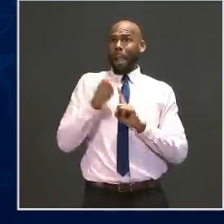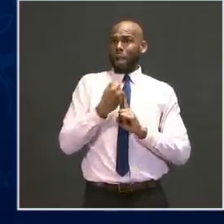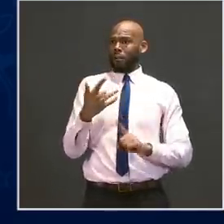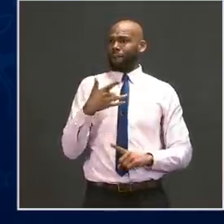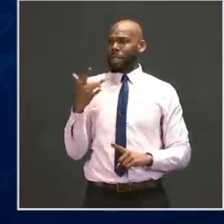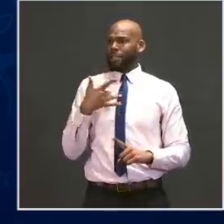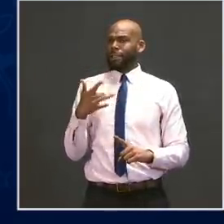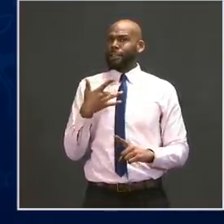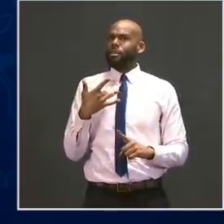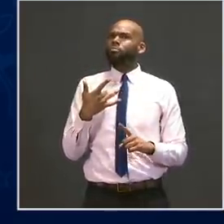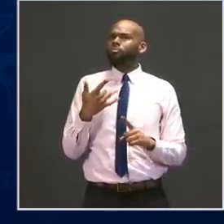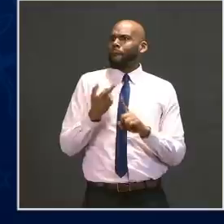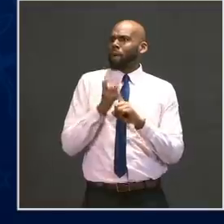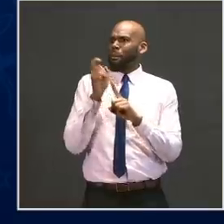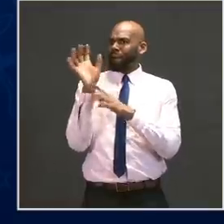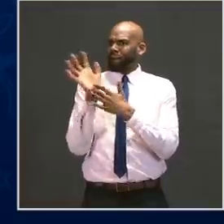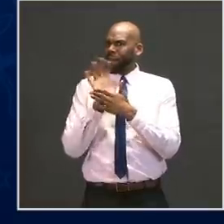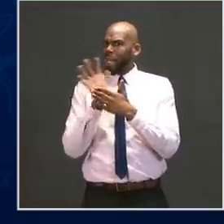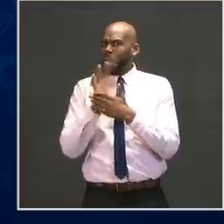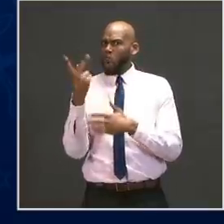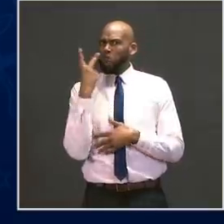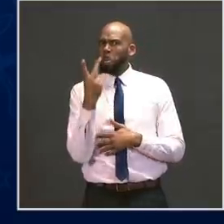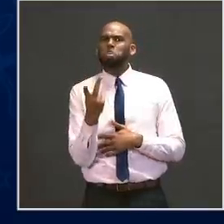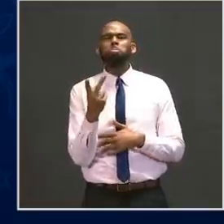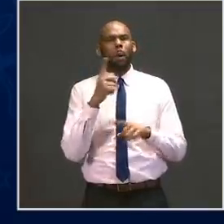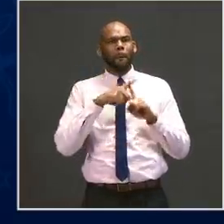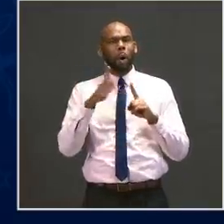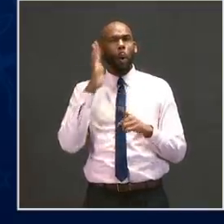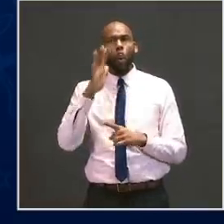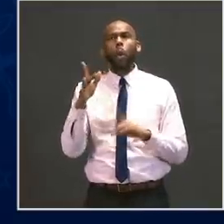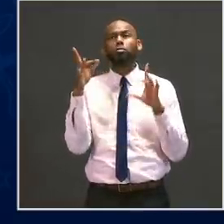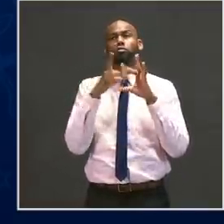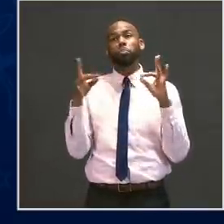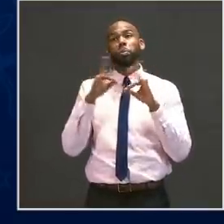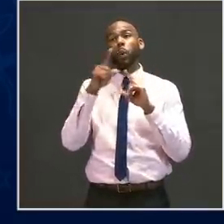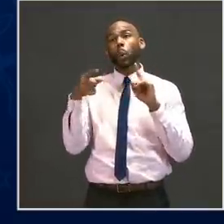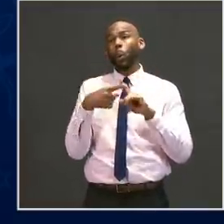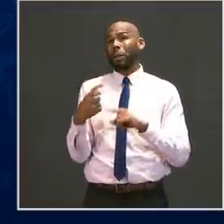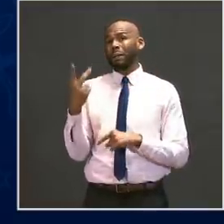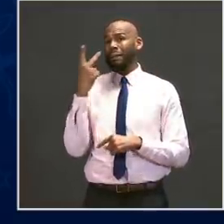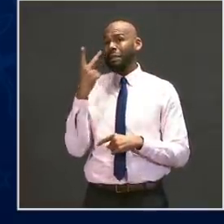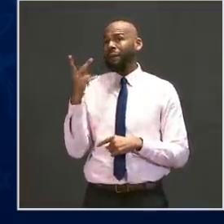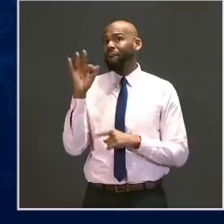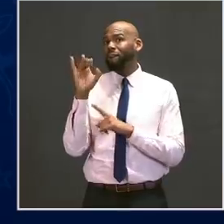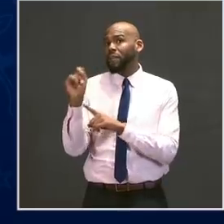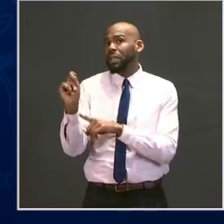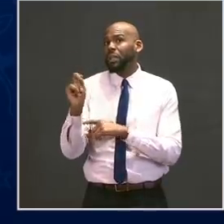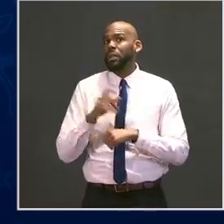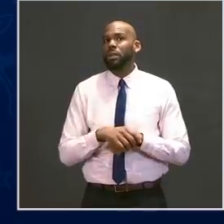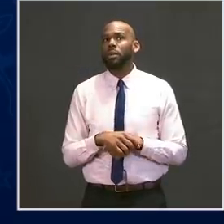And, you know, he will speak out as he sees fit in the future. The Press: Yeah, but when we talk about the future and those next steps,